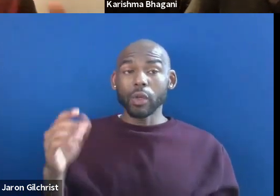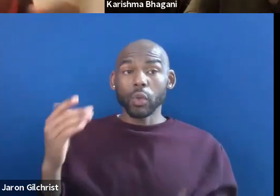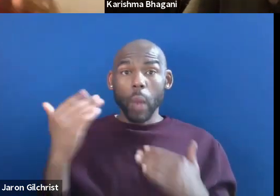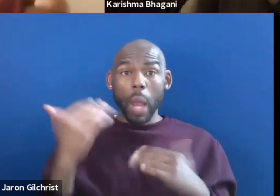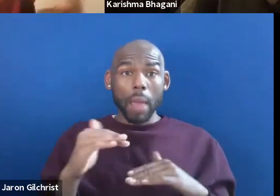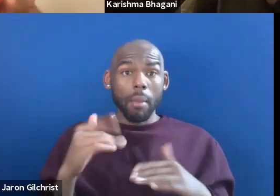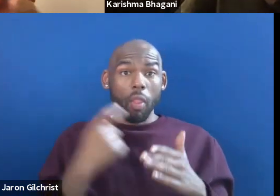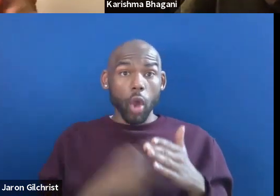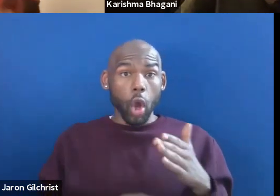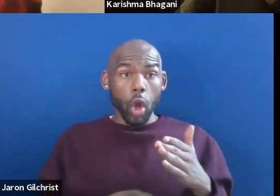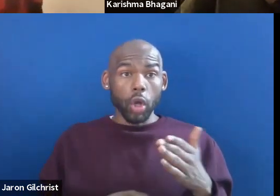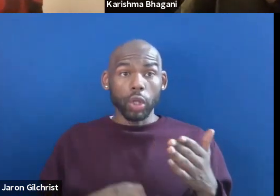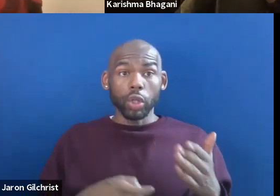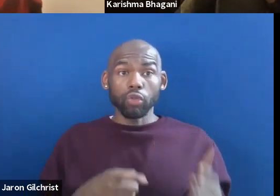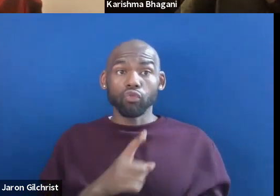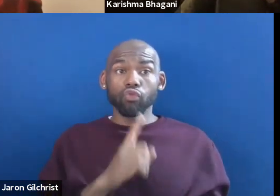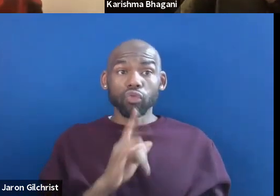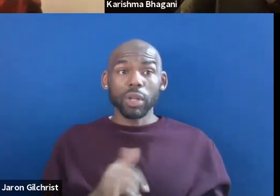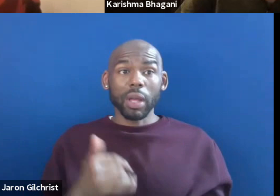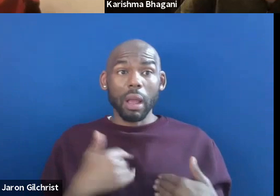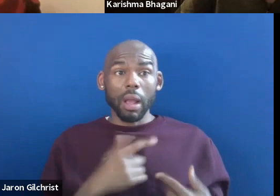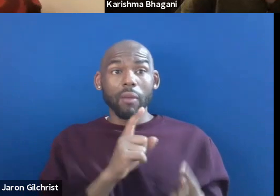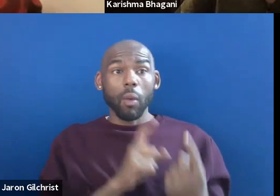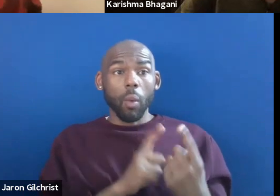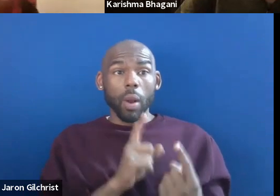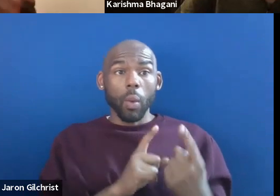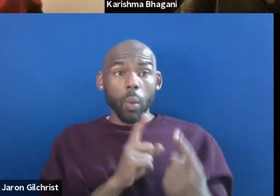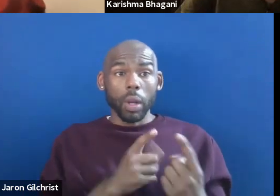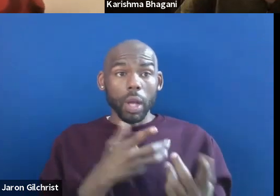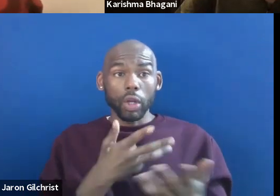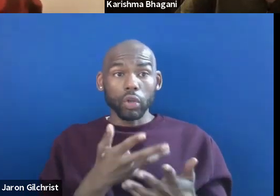and really have a one-on-one interaction with each actor